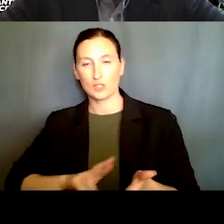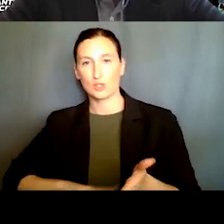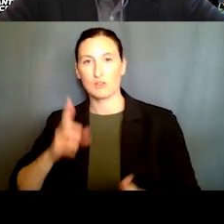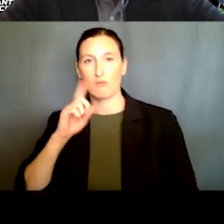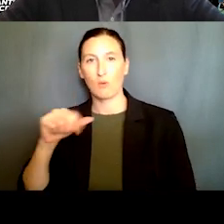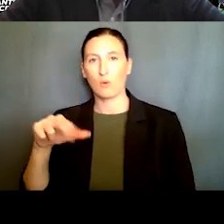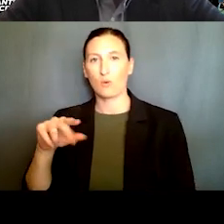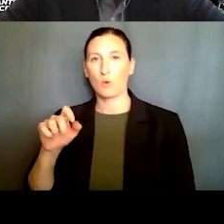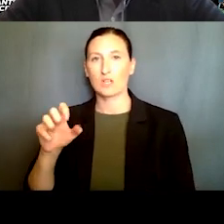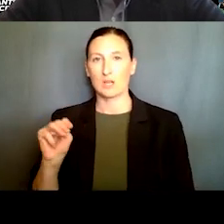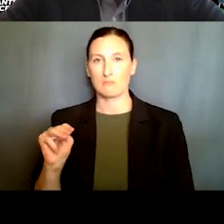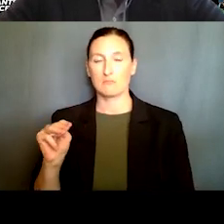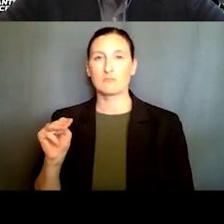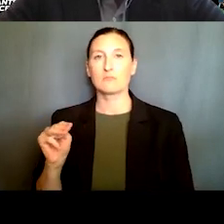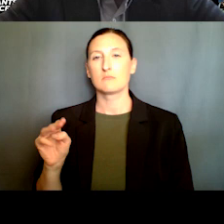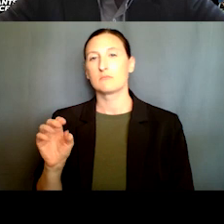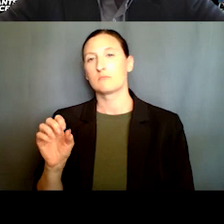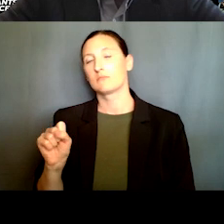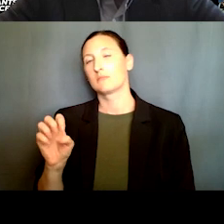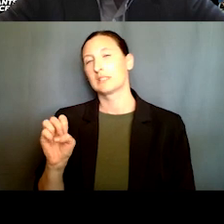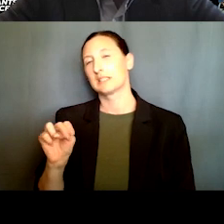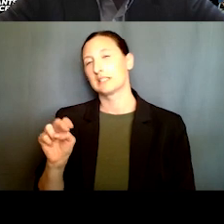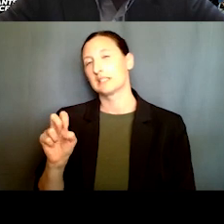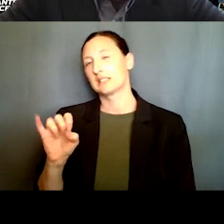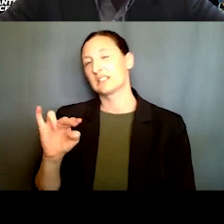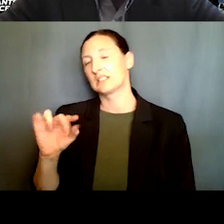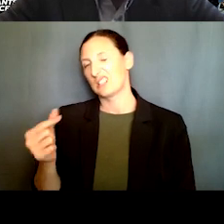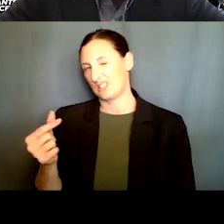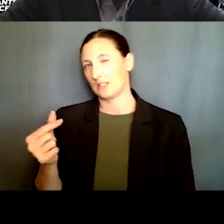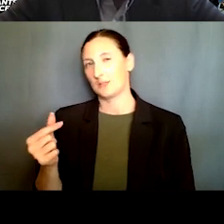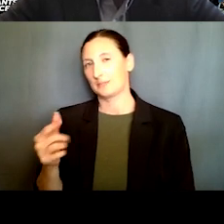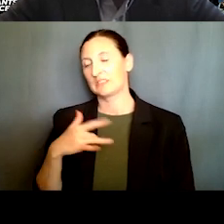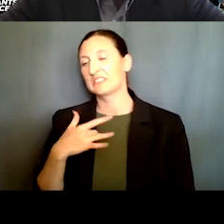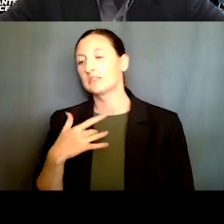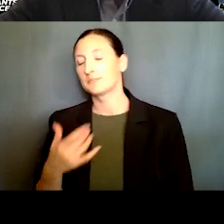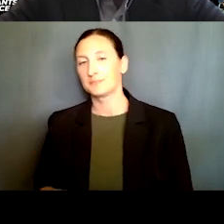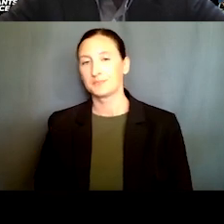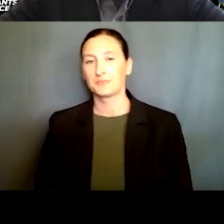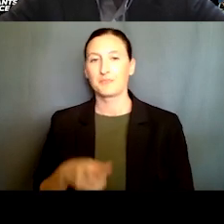This program, the awards are up to 2.5 million,